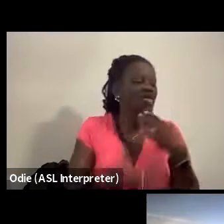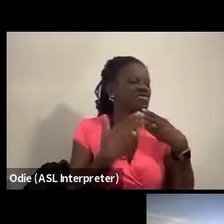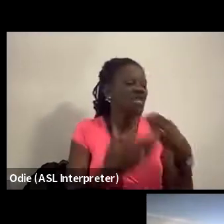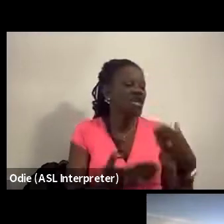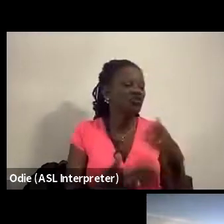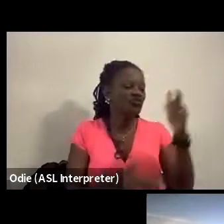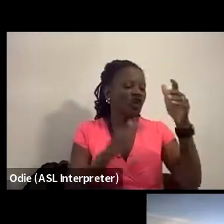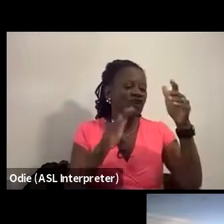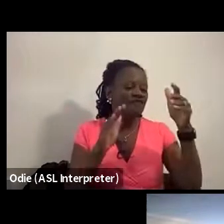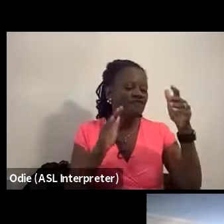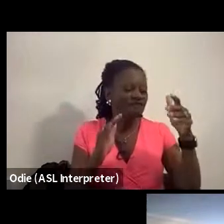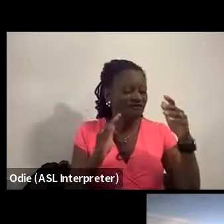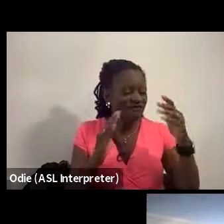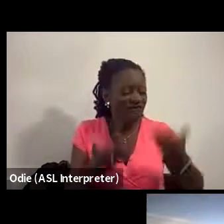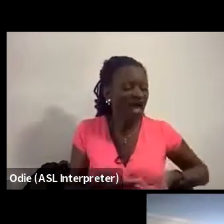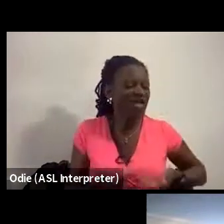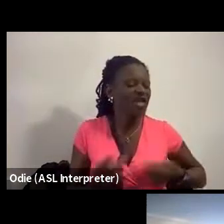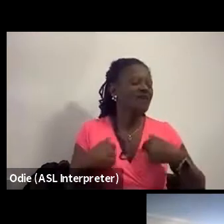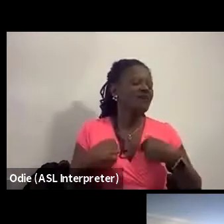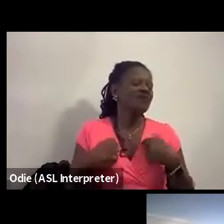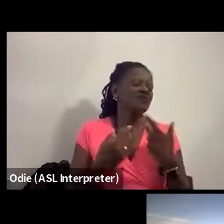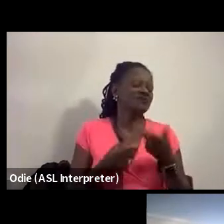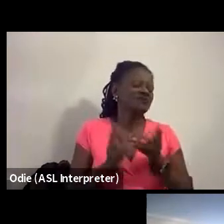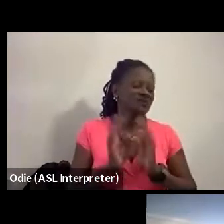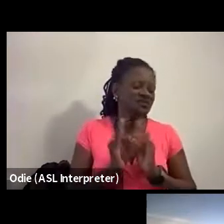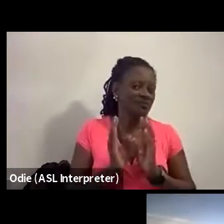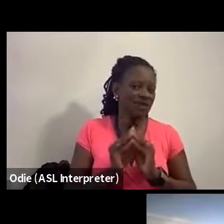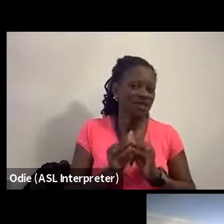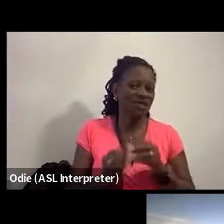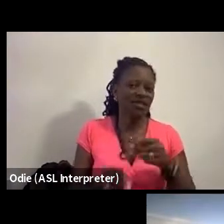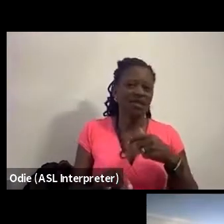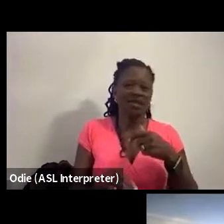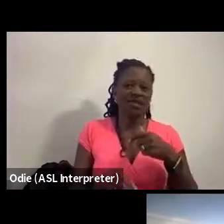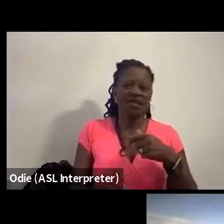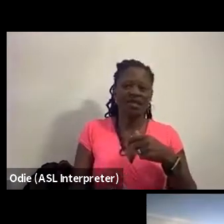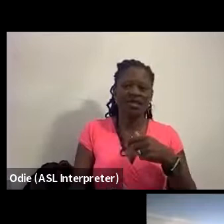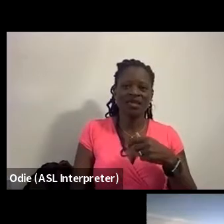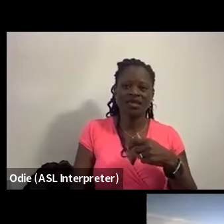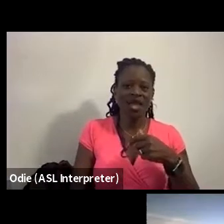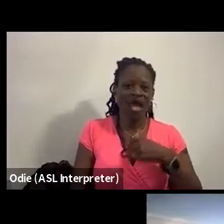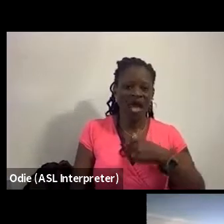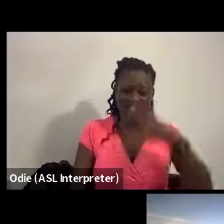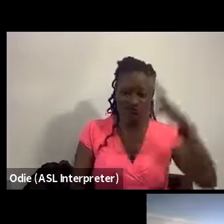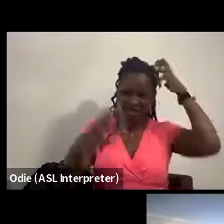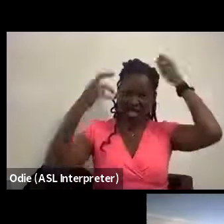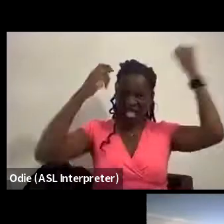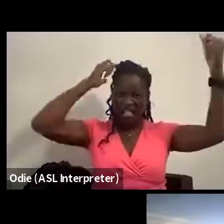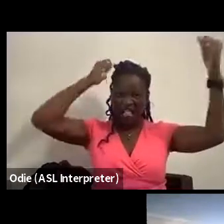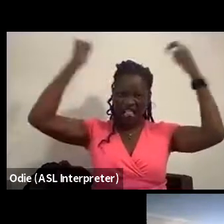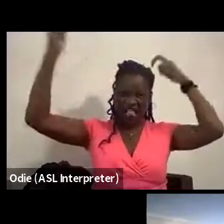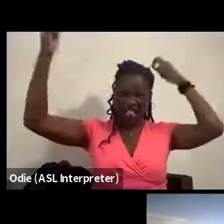meeting, you guys think you can see I've been kind of. Pulling my hair out.